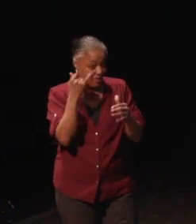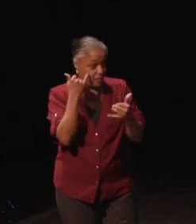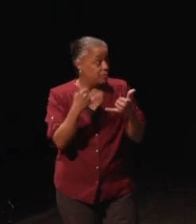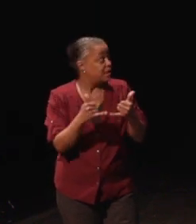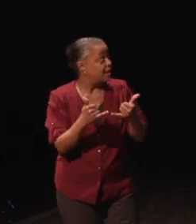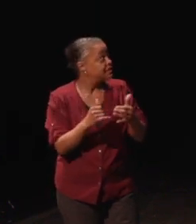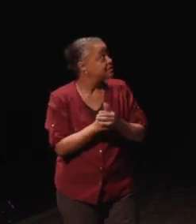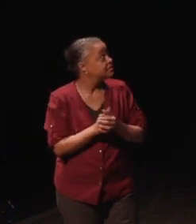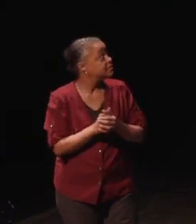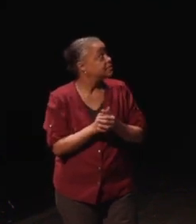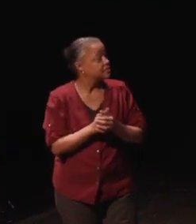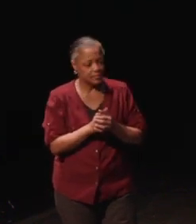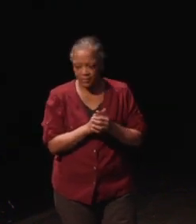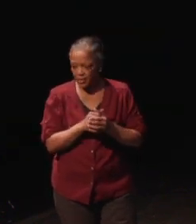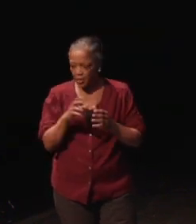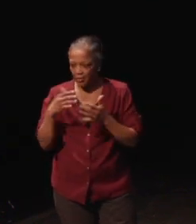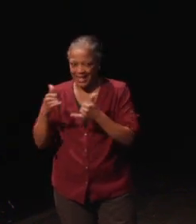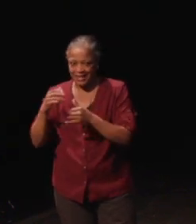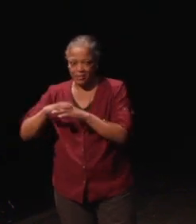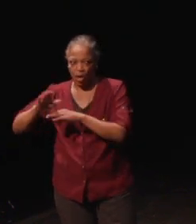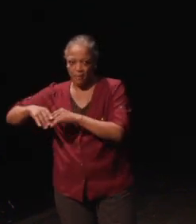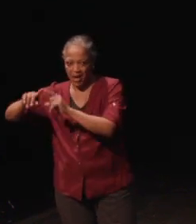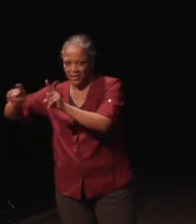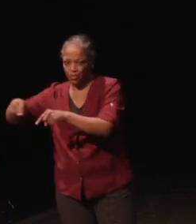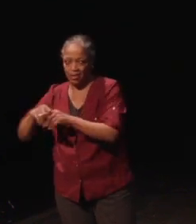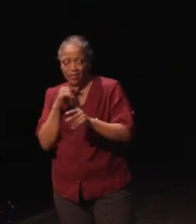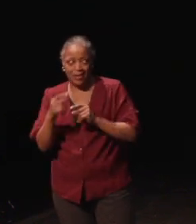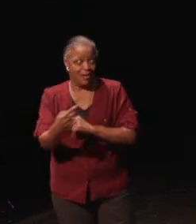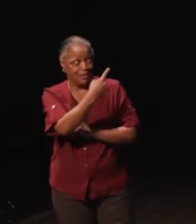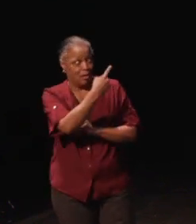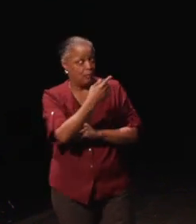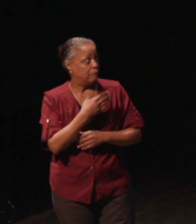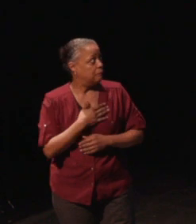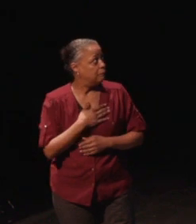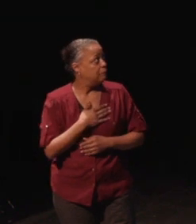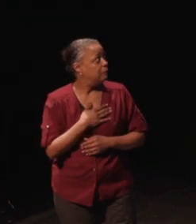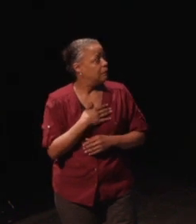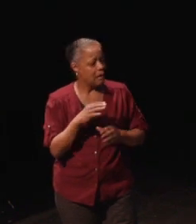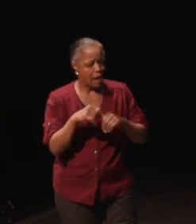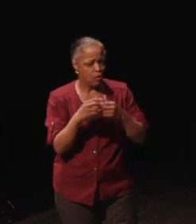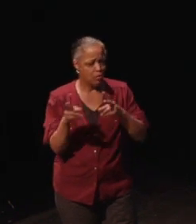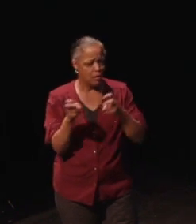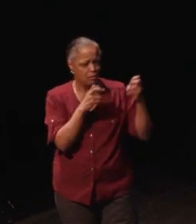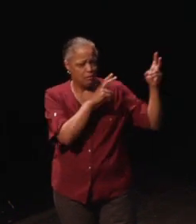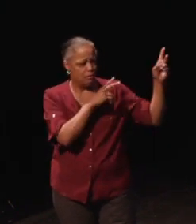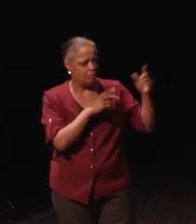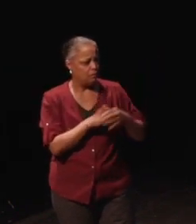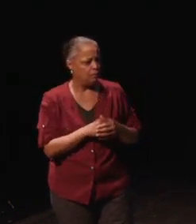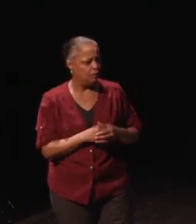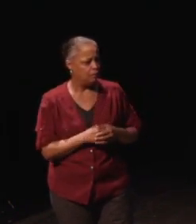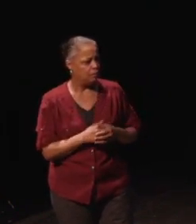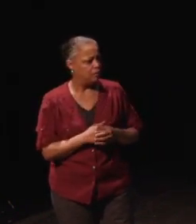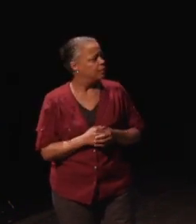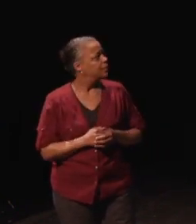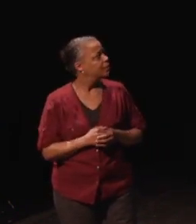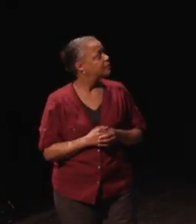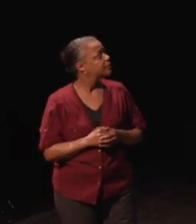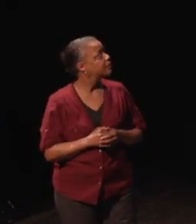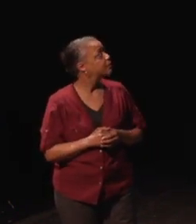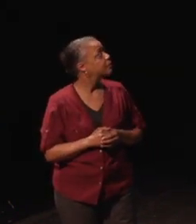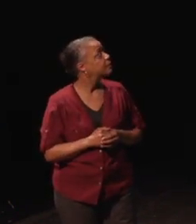It does but only on my screen.